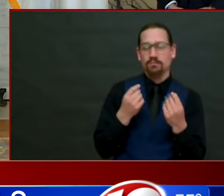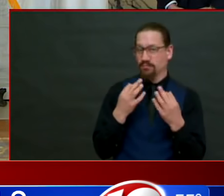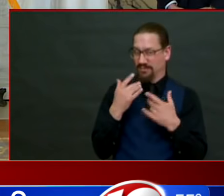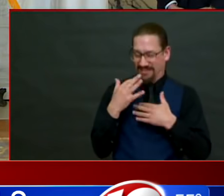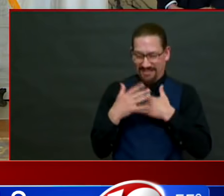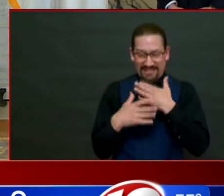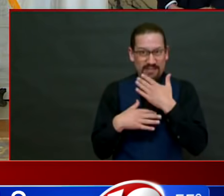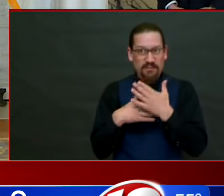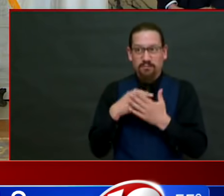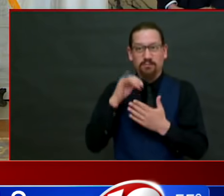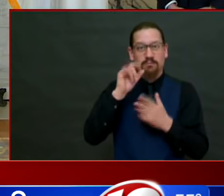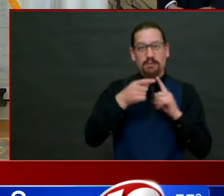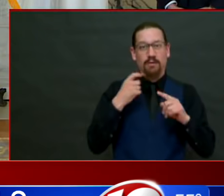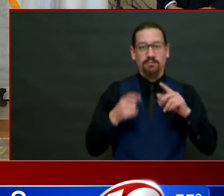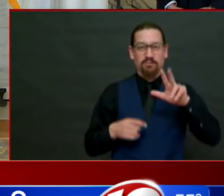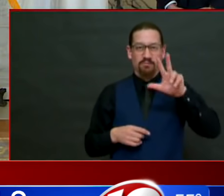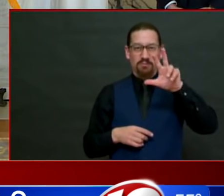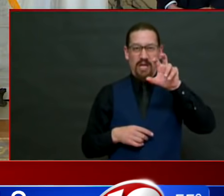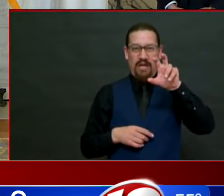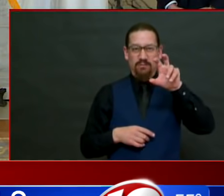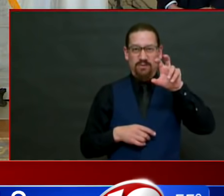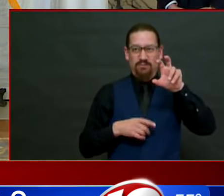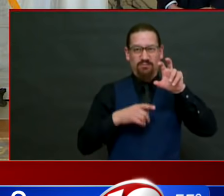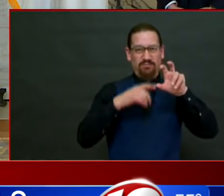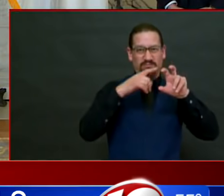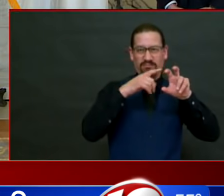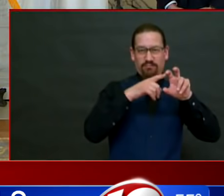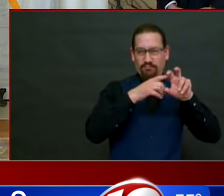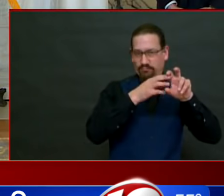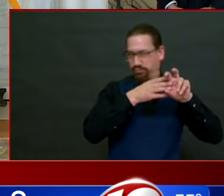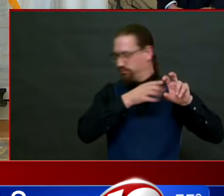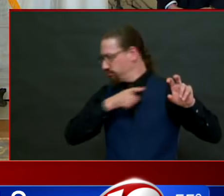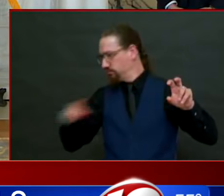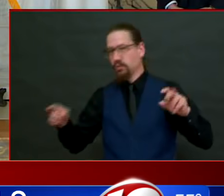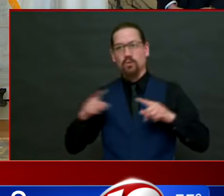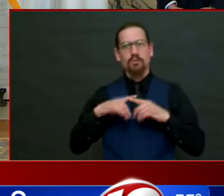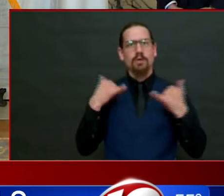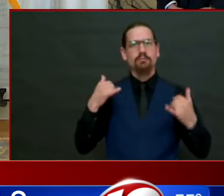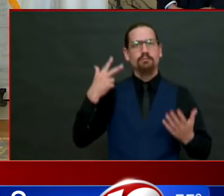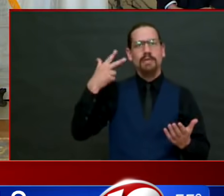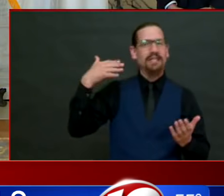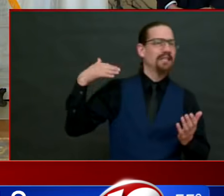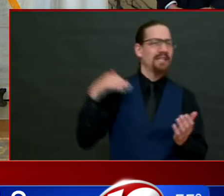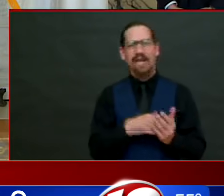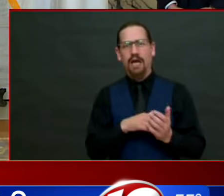TODAY, IT SEEMED LIKE A REACH. IN THE COURSE OF A WEEK, WE WENT